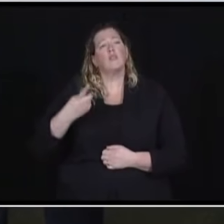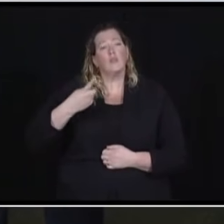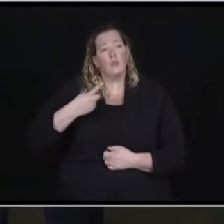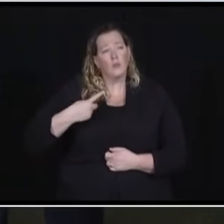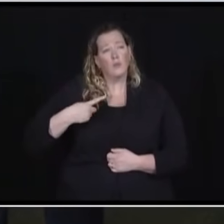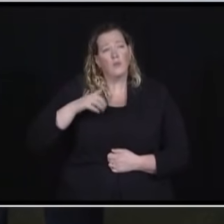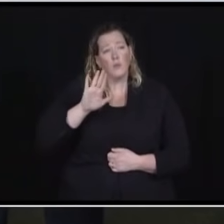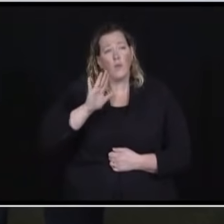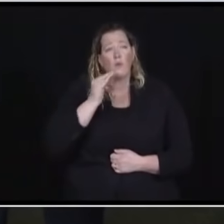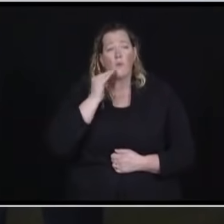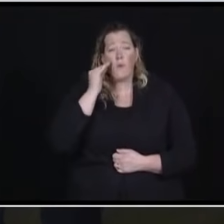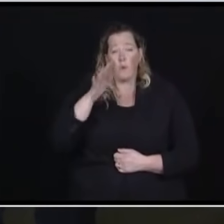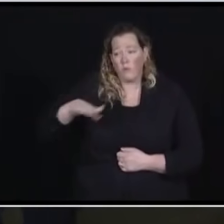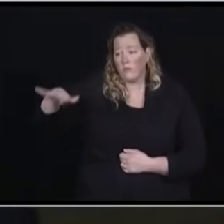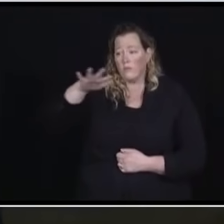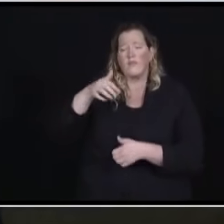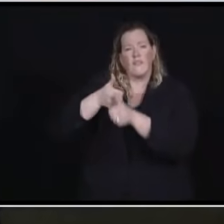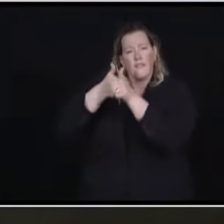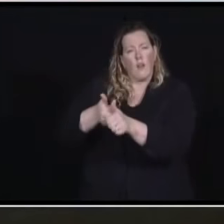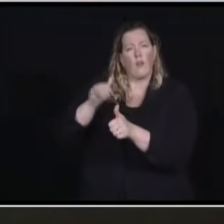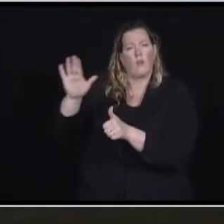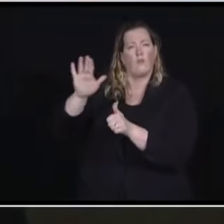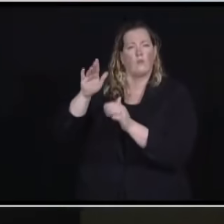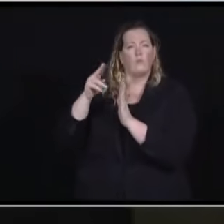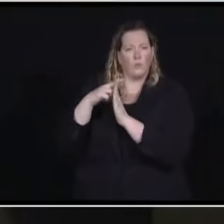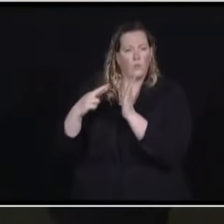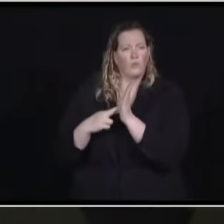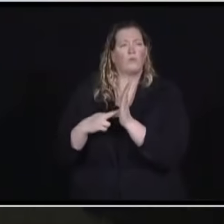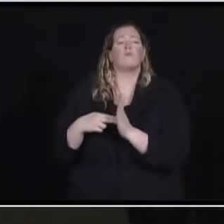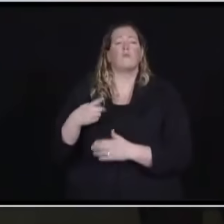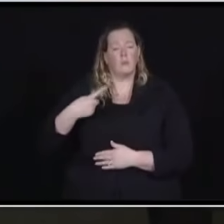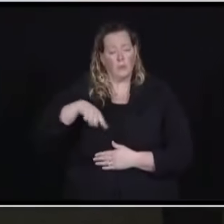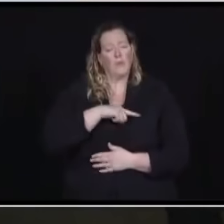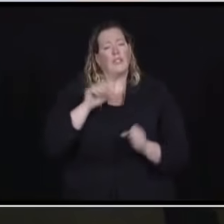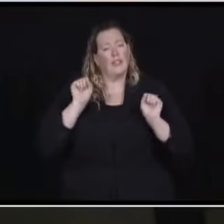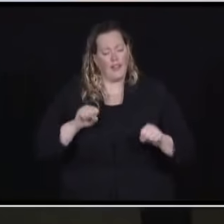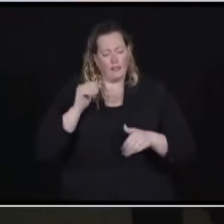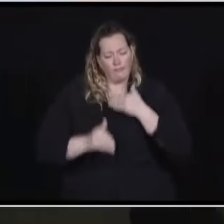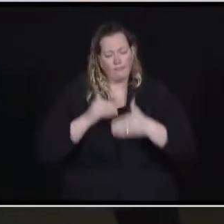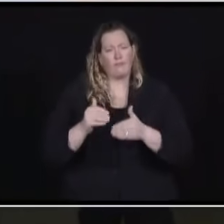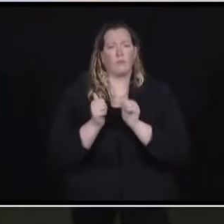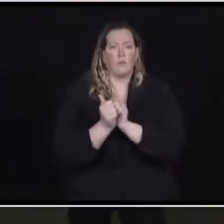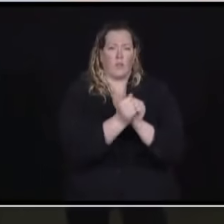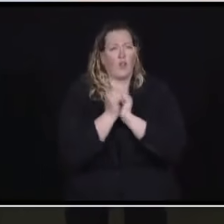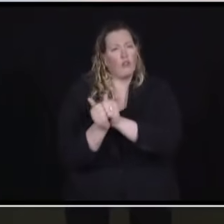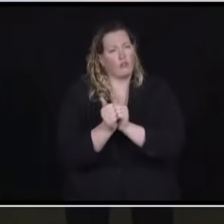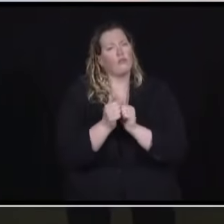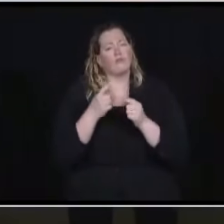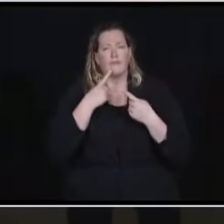Now more than ever, everyone must follow the public health advice and adhere to restrictions in your region.